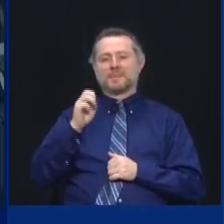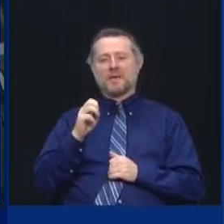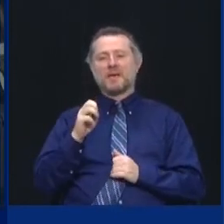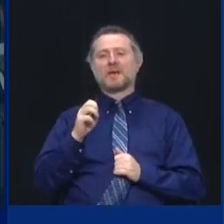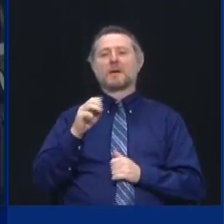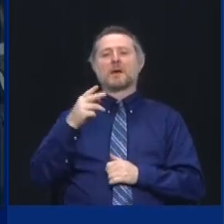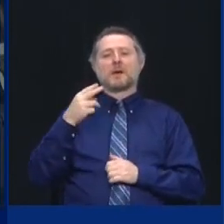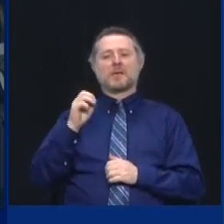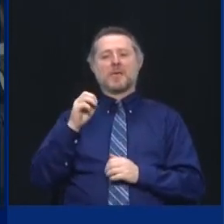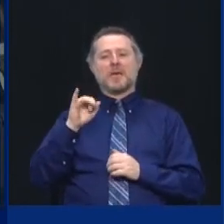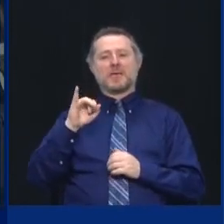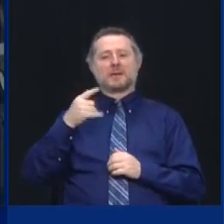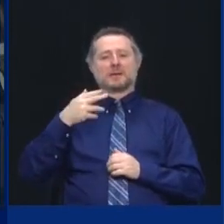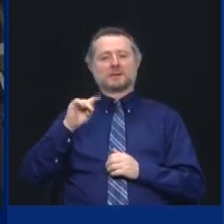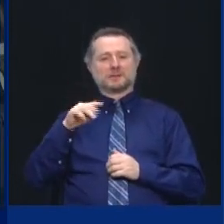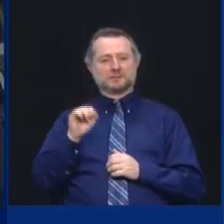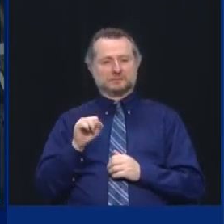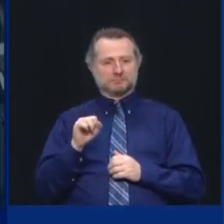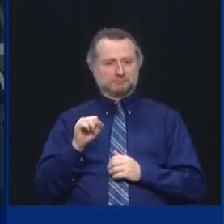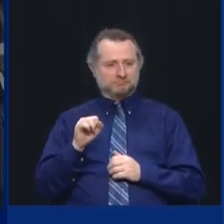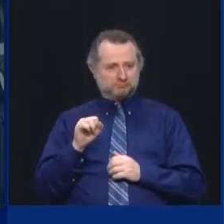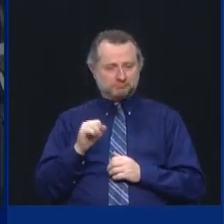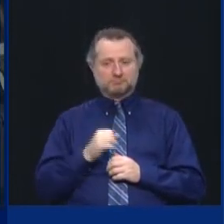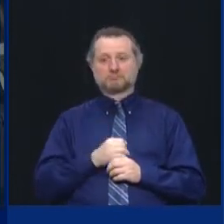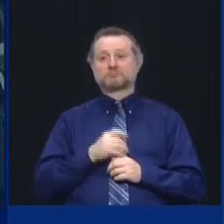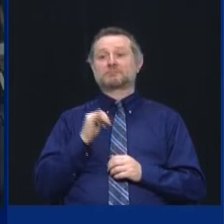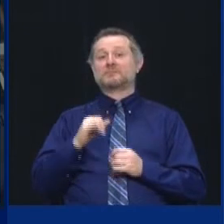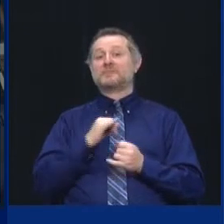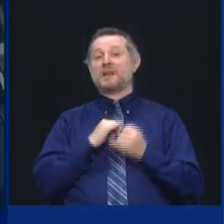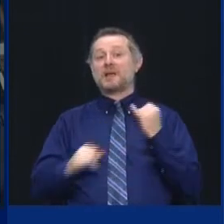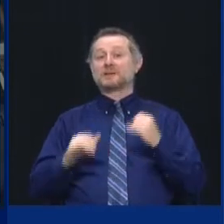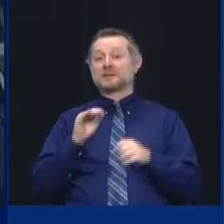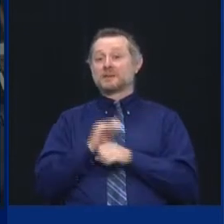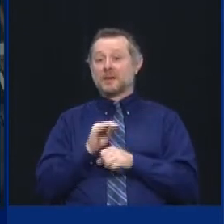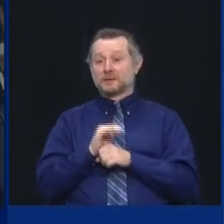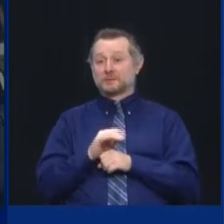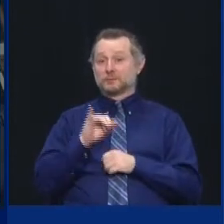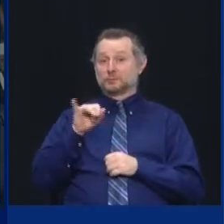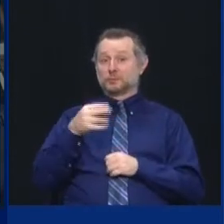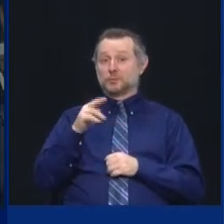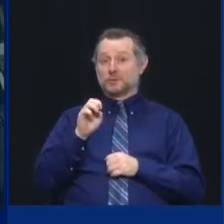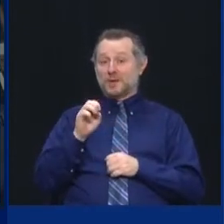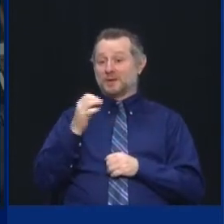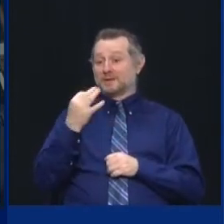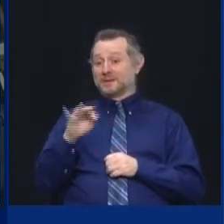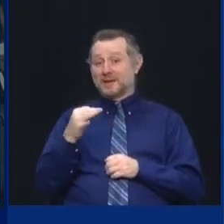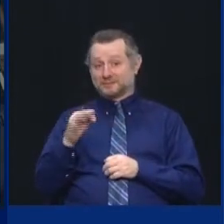MAGNIFICENT VIEWS AND T RIBECCA WILL HOST AN APPEARANCE FOR LIN